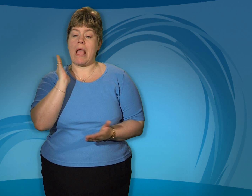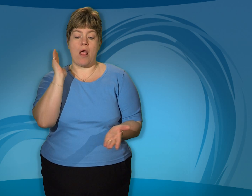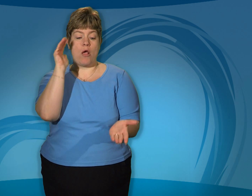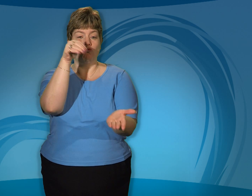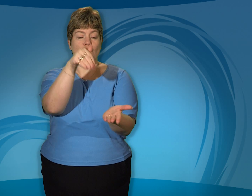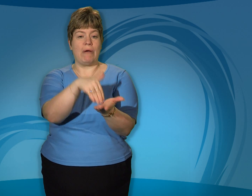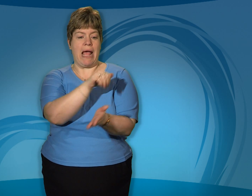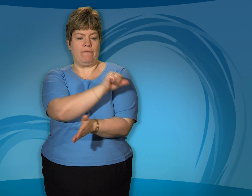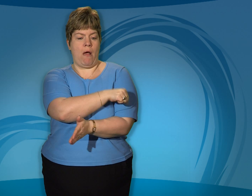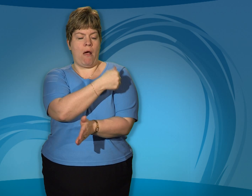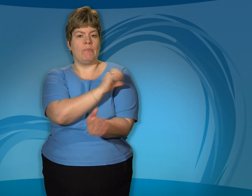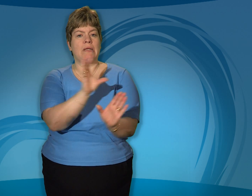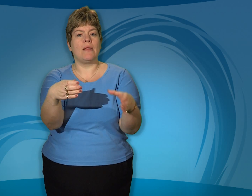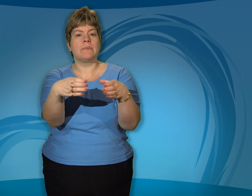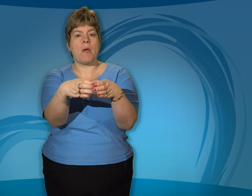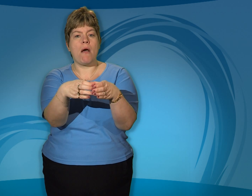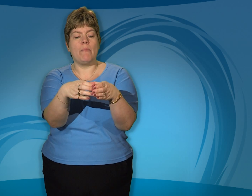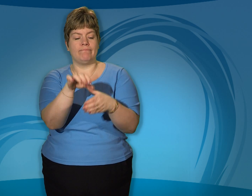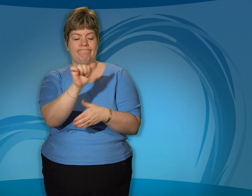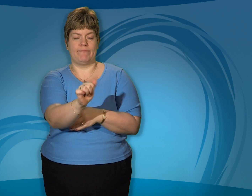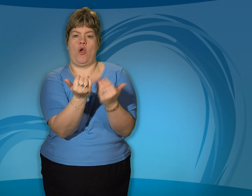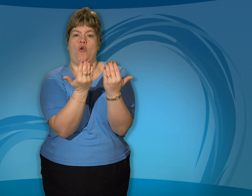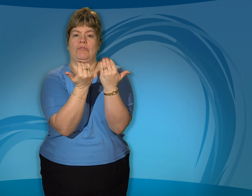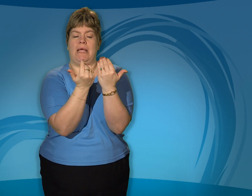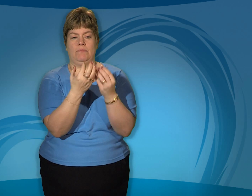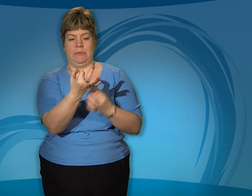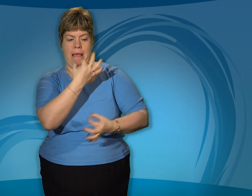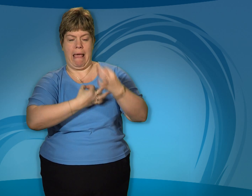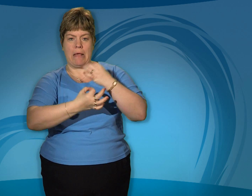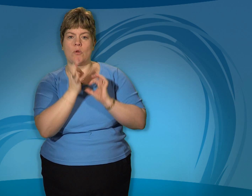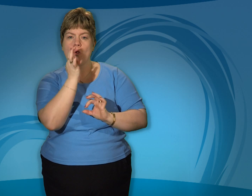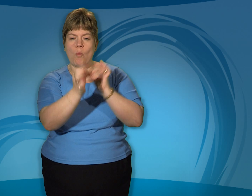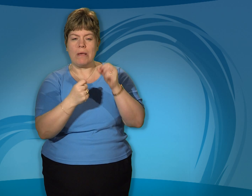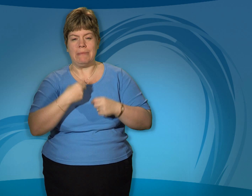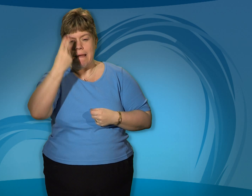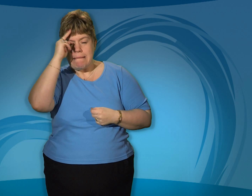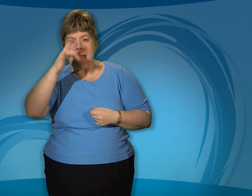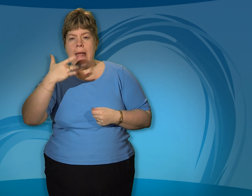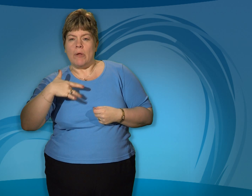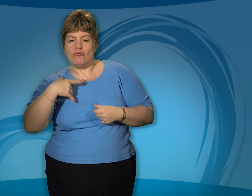On arrival at the Endoscopy Unit the receptionist will check your details.